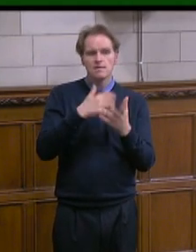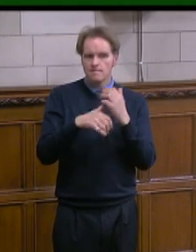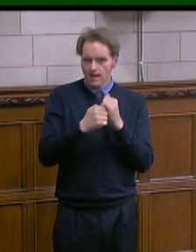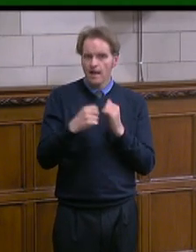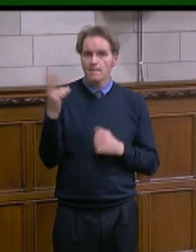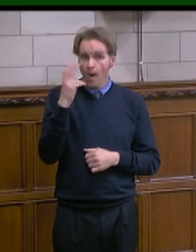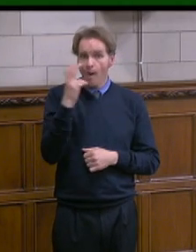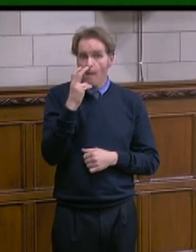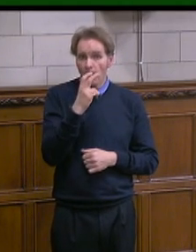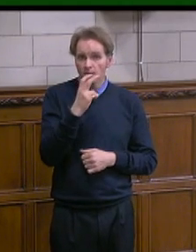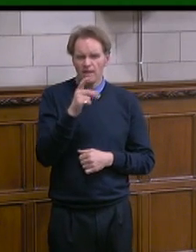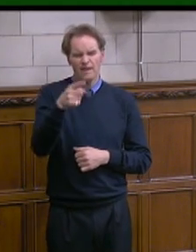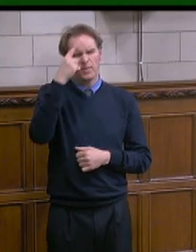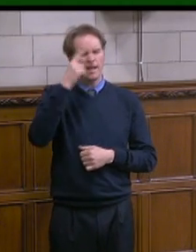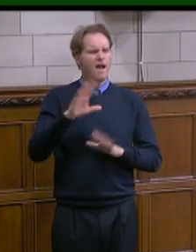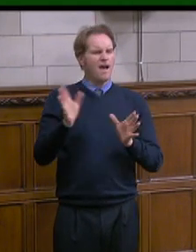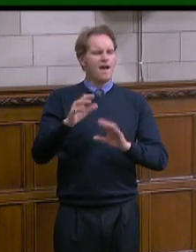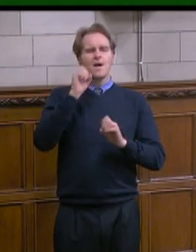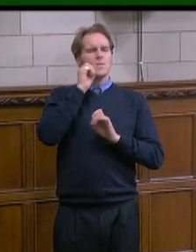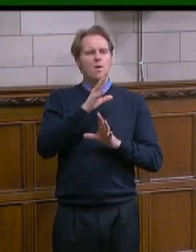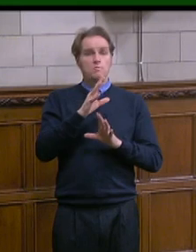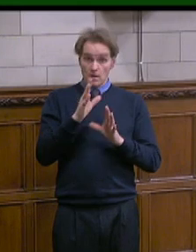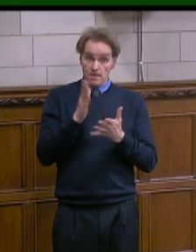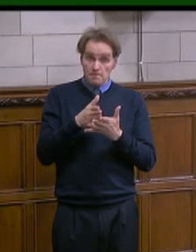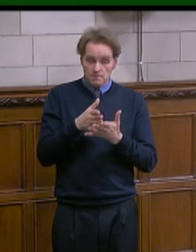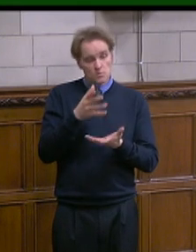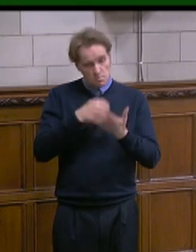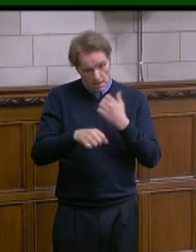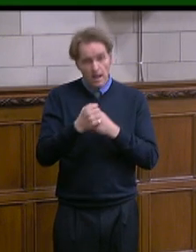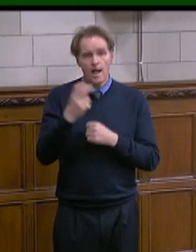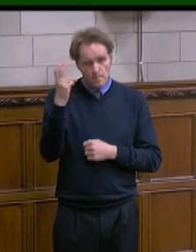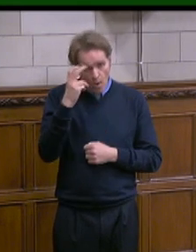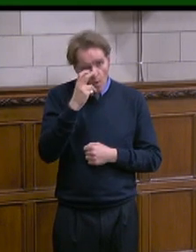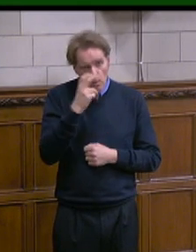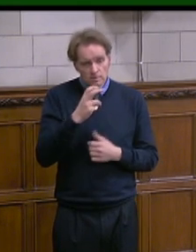Sometimes we do not believe we will ever get old, but young people get old and, as we have